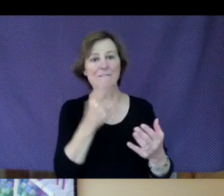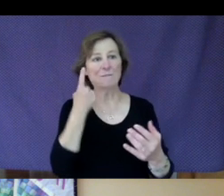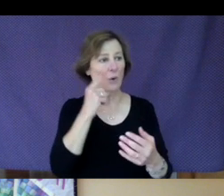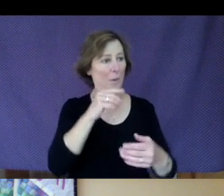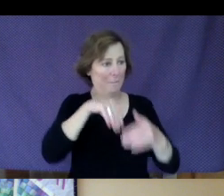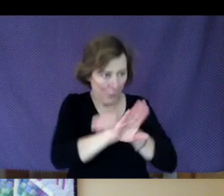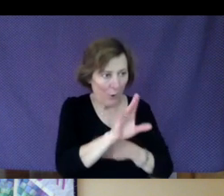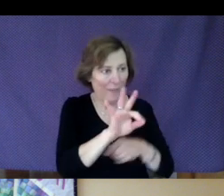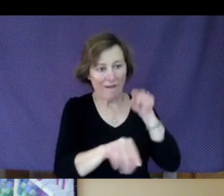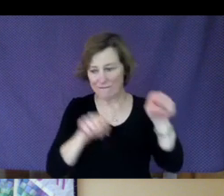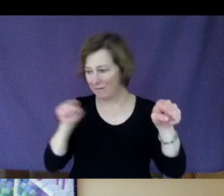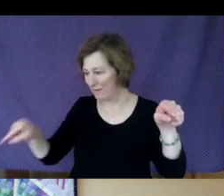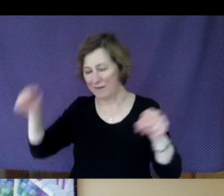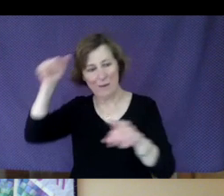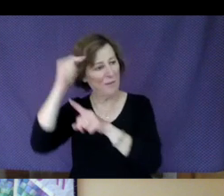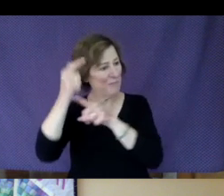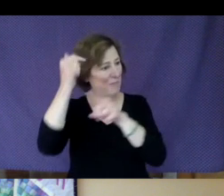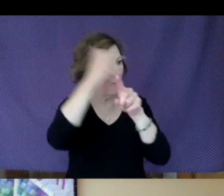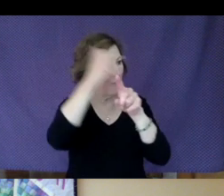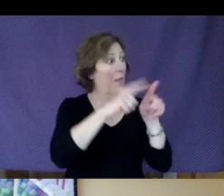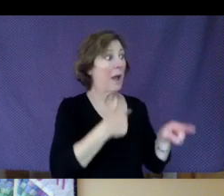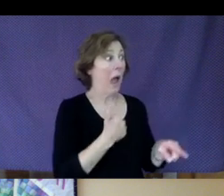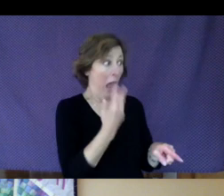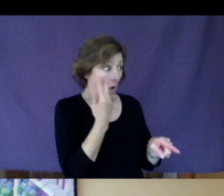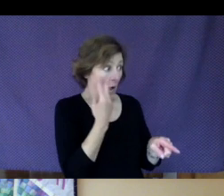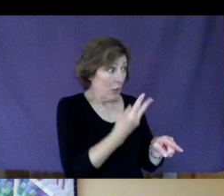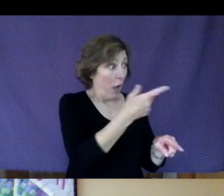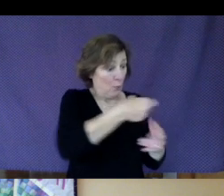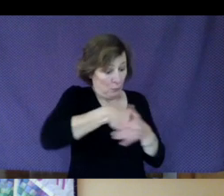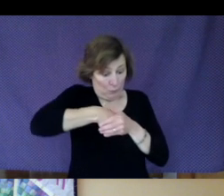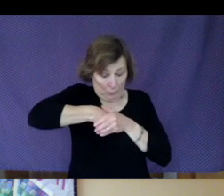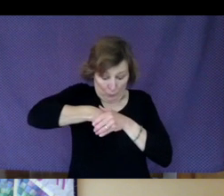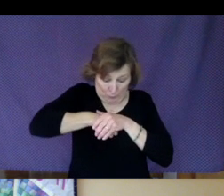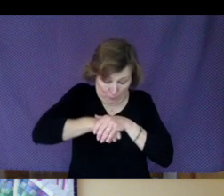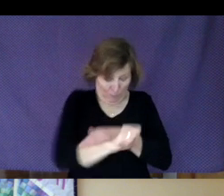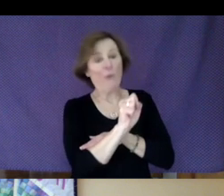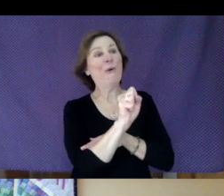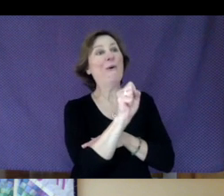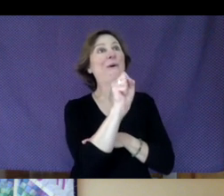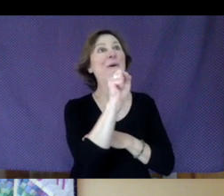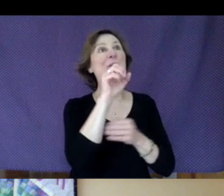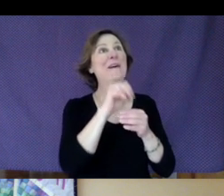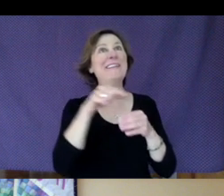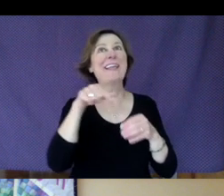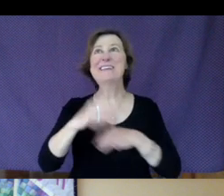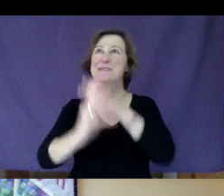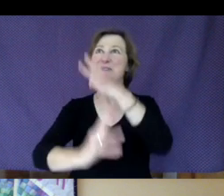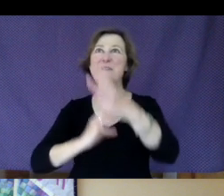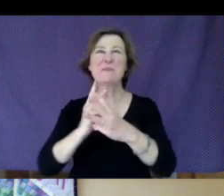But I got to see you emerge into this world Such a perfect person